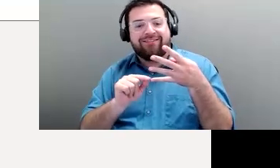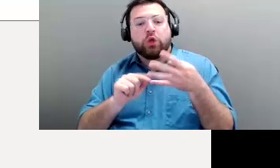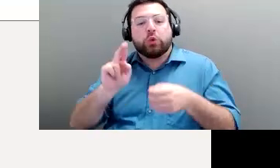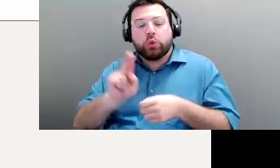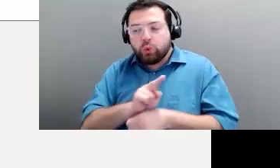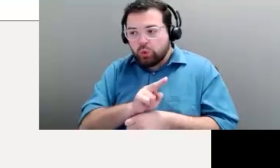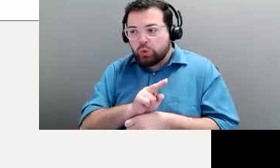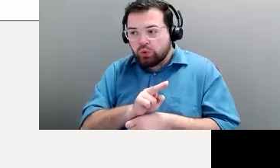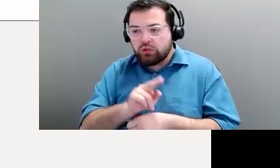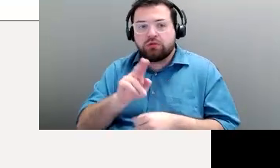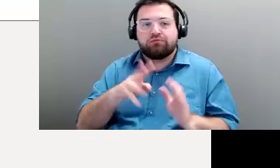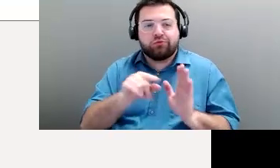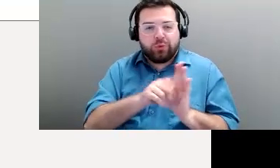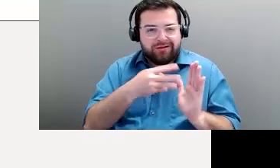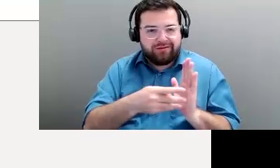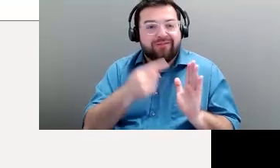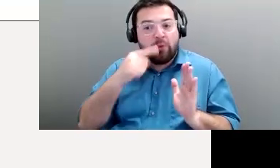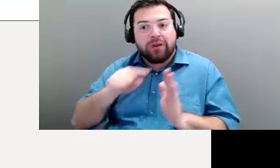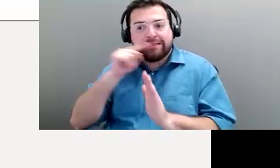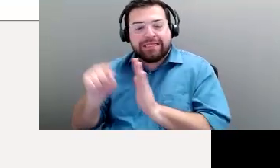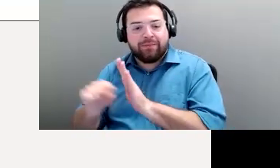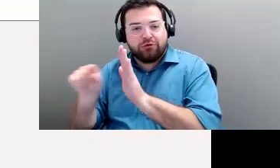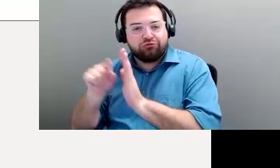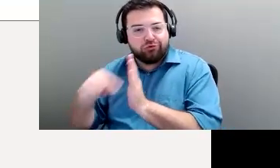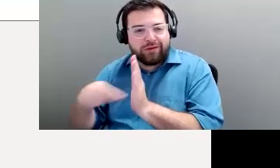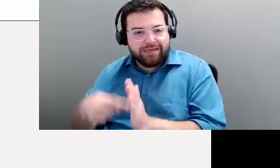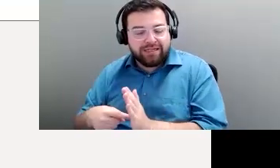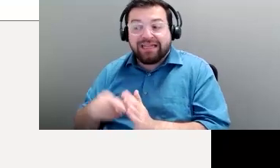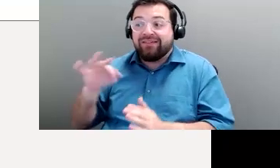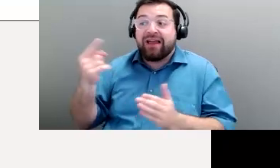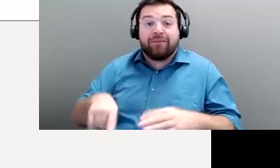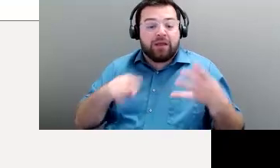If this box is not checked and as you're scoring, the students work